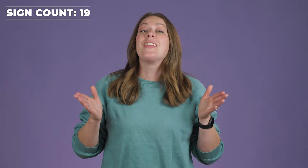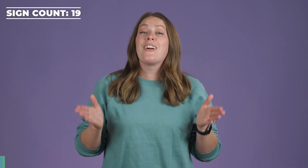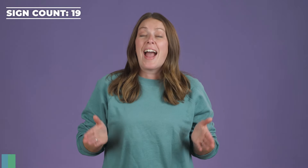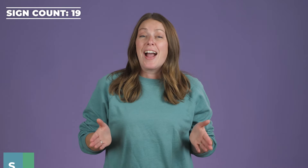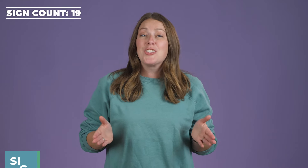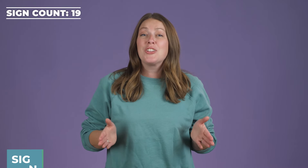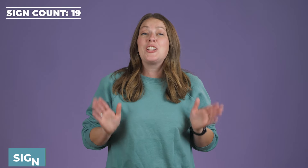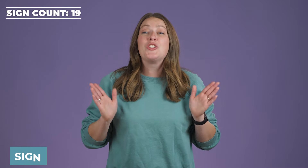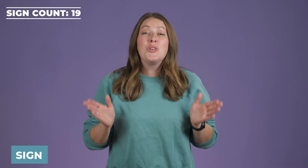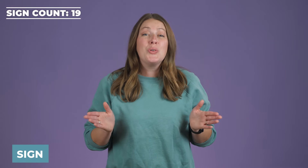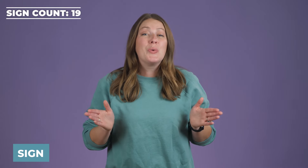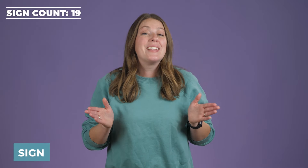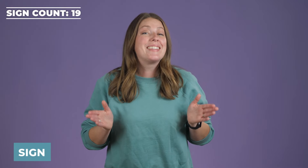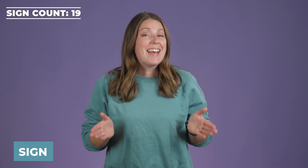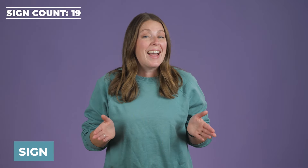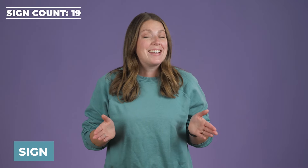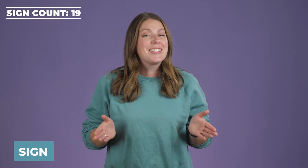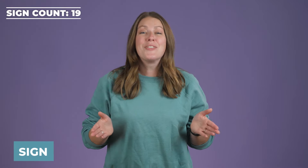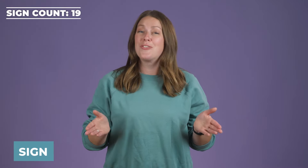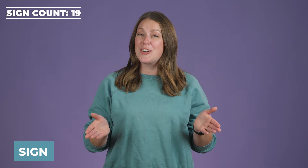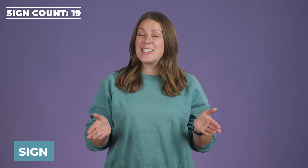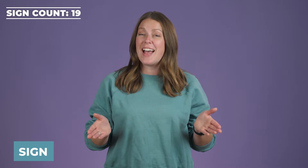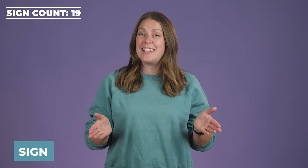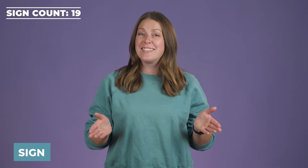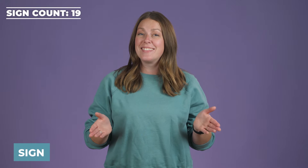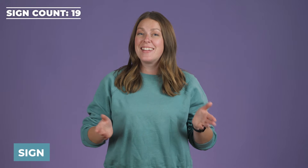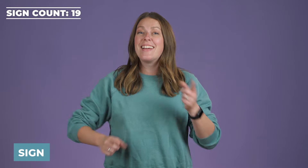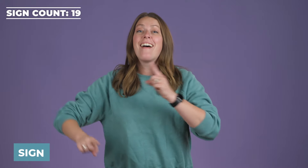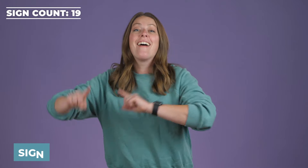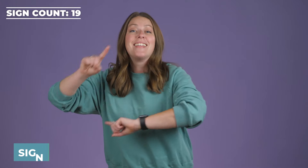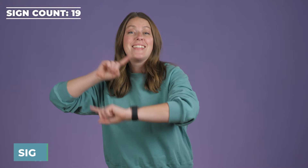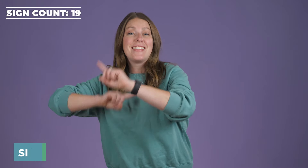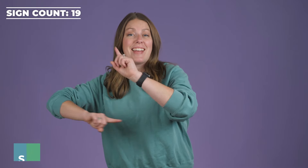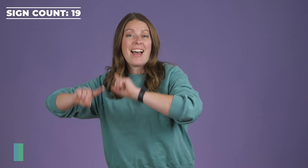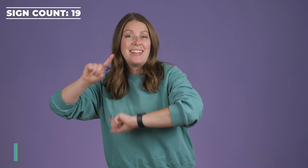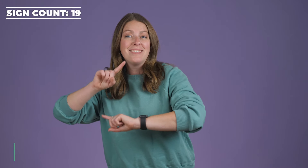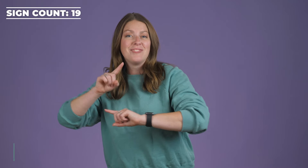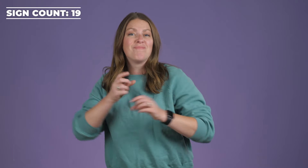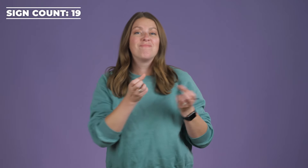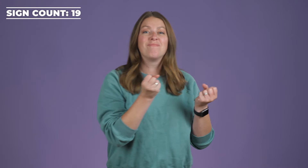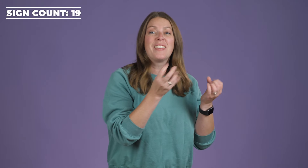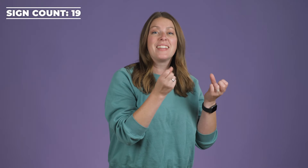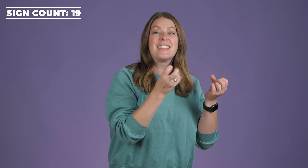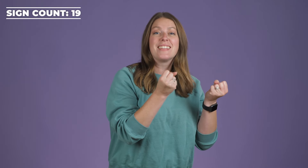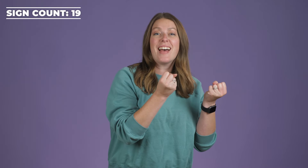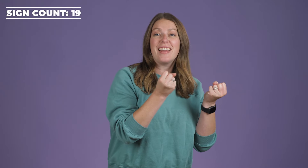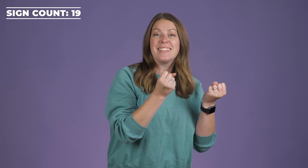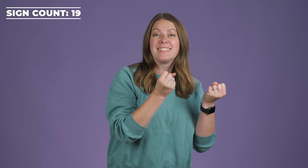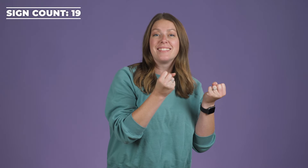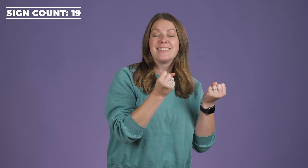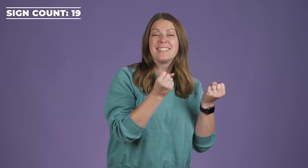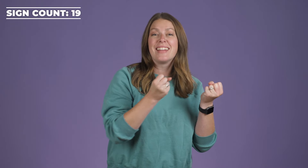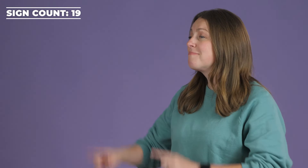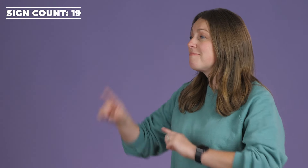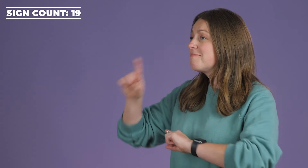There are actually two signs for sign. Sign.